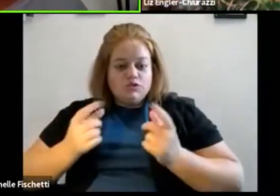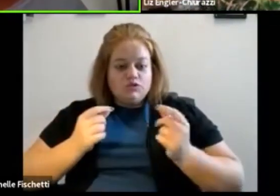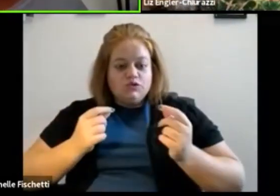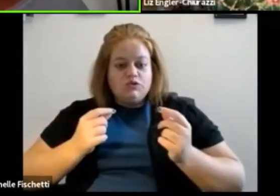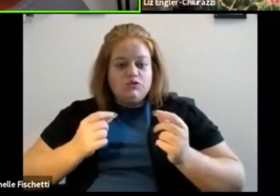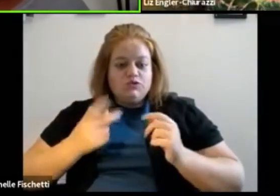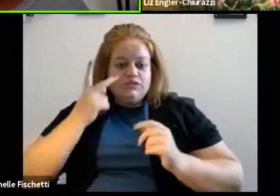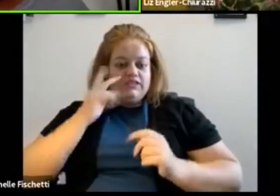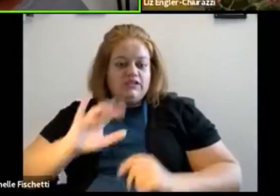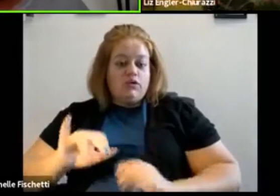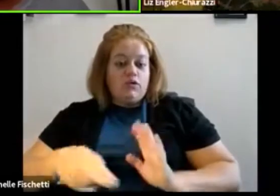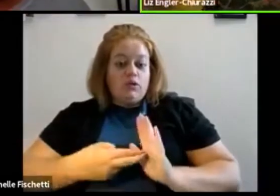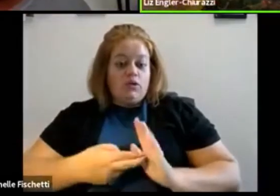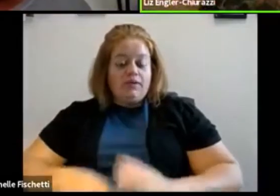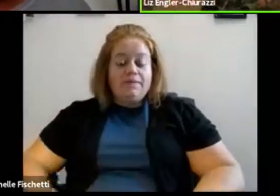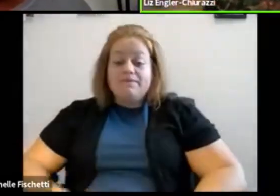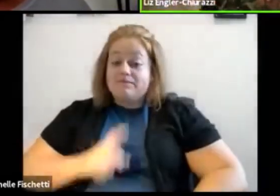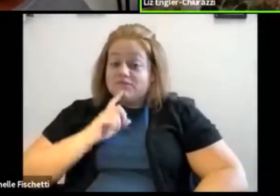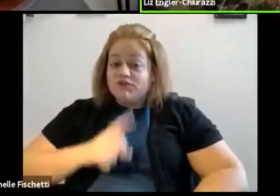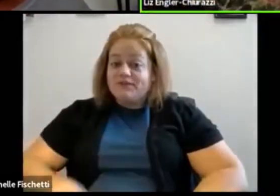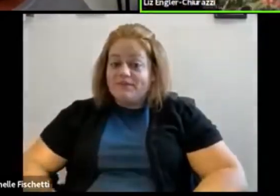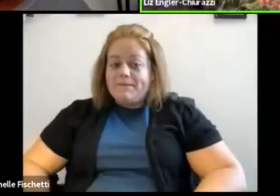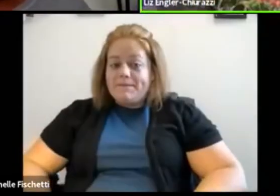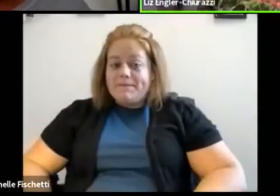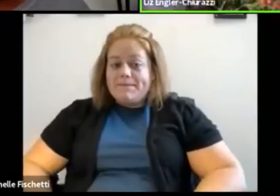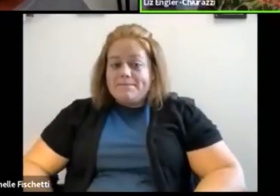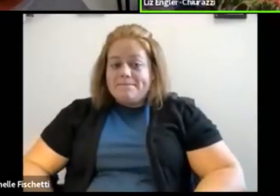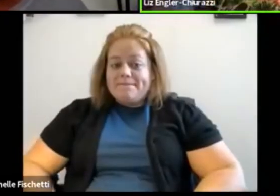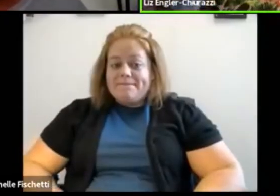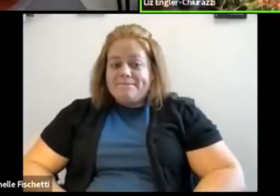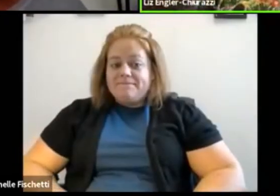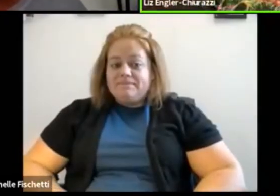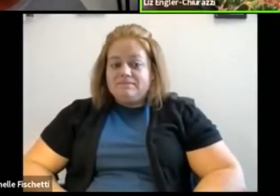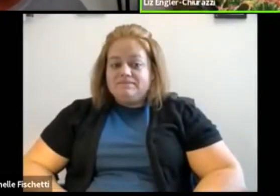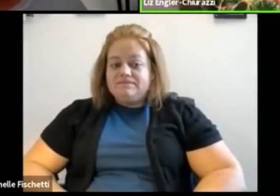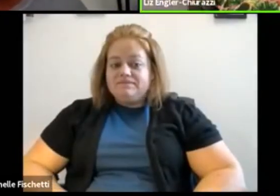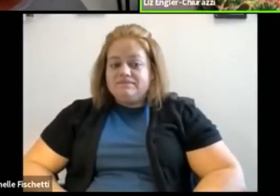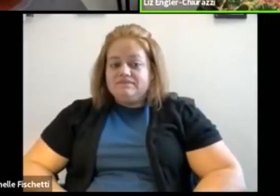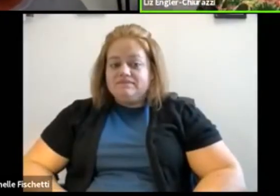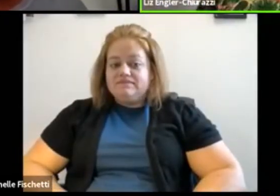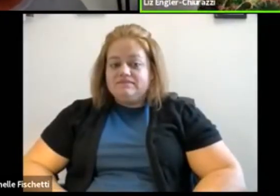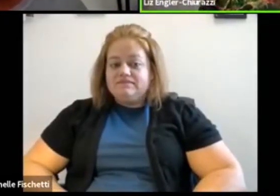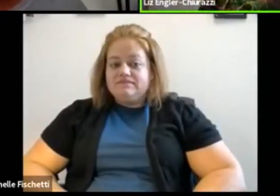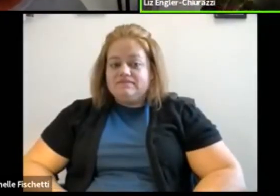there. Sure thing, so what I'm particularly interested in is exploring